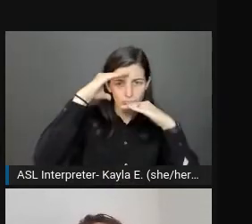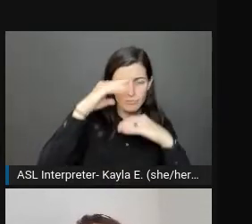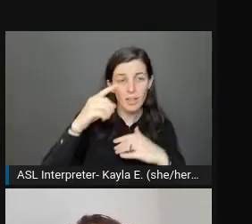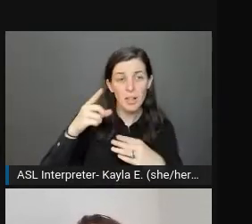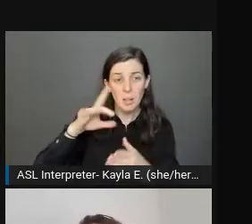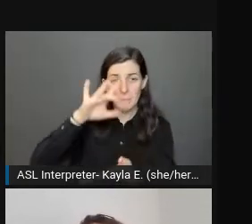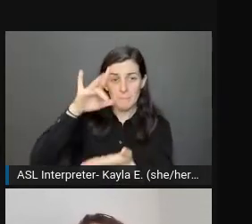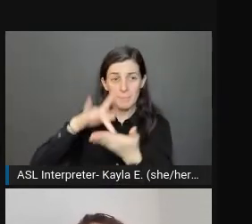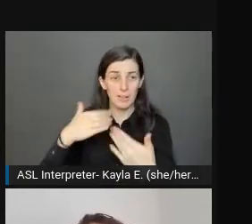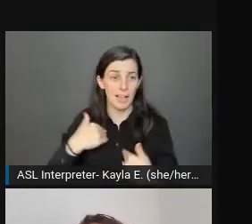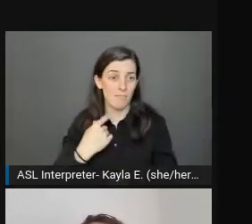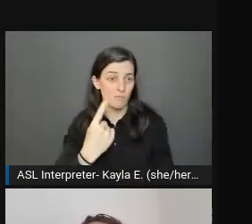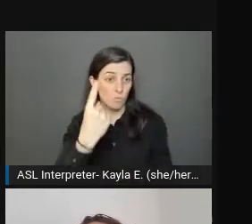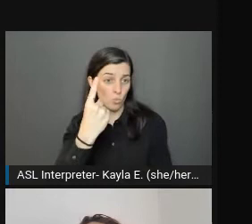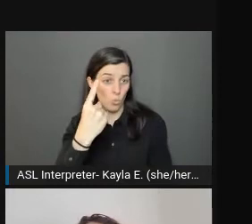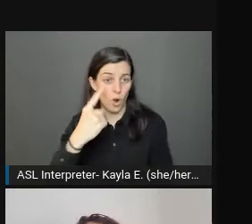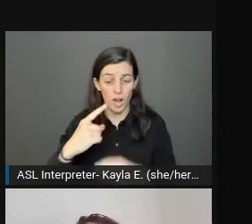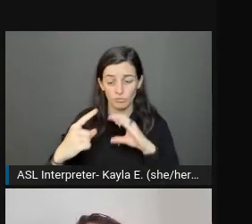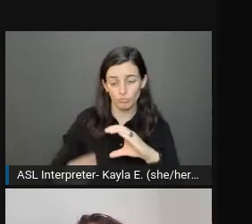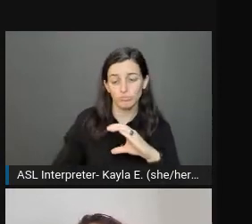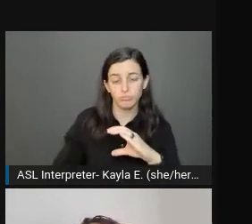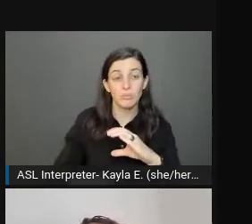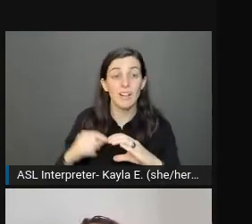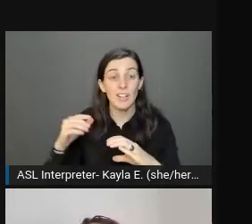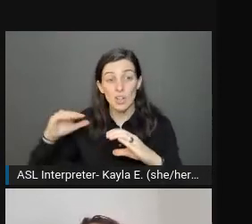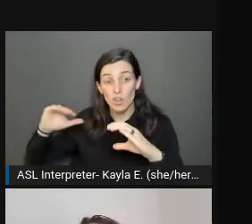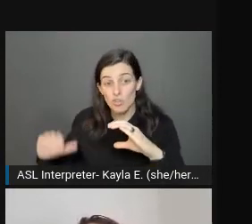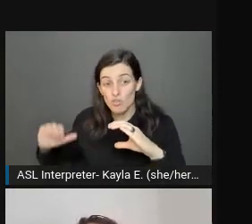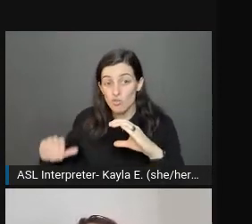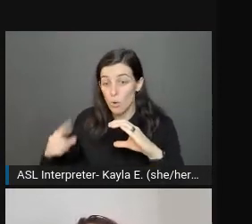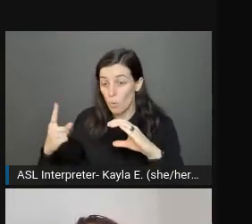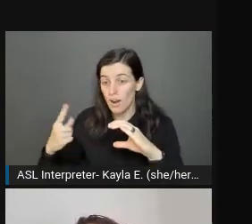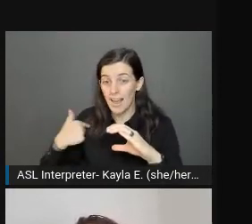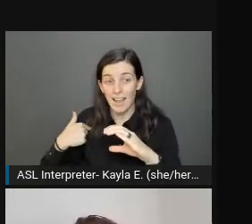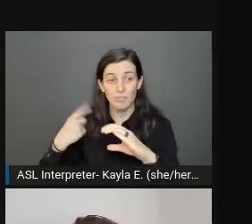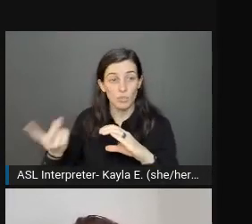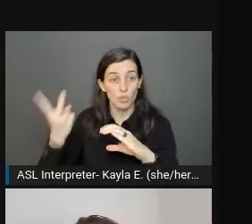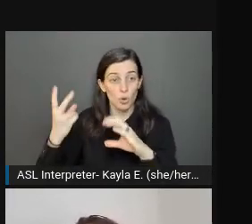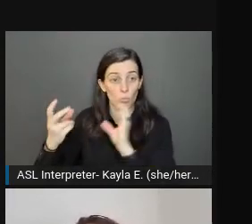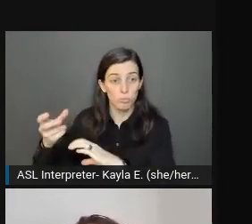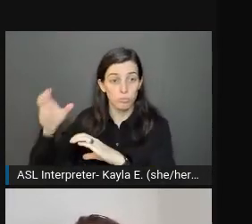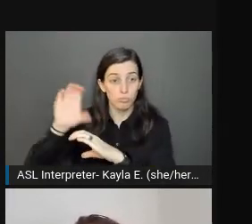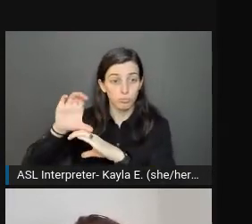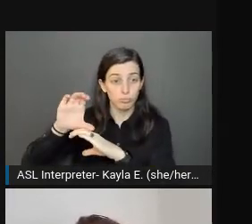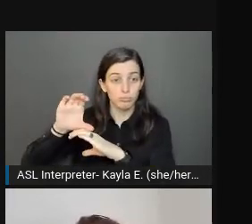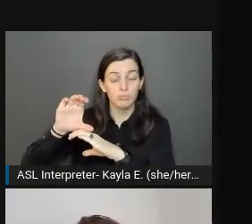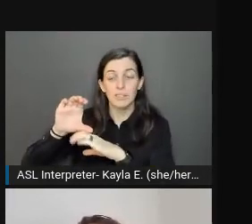and then they can see the game. The shortest person receives two boosters because now they can see the game.